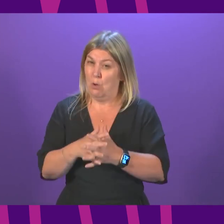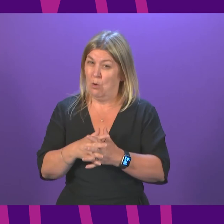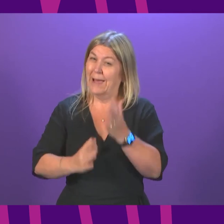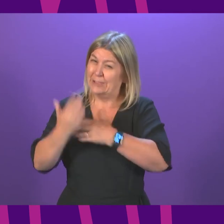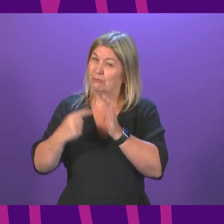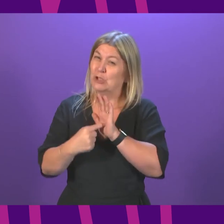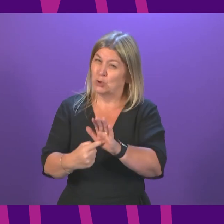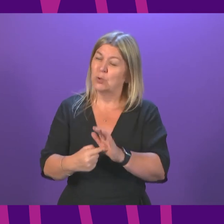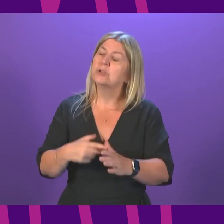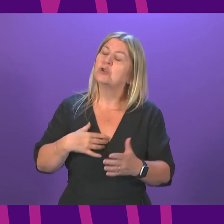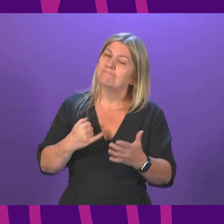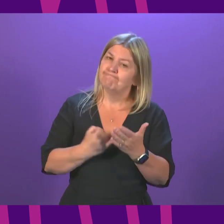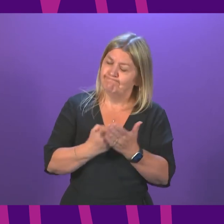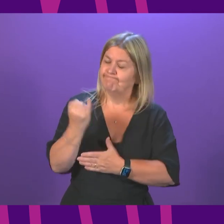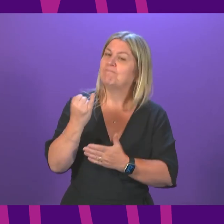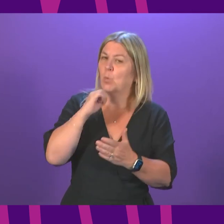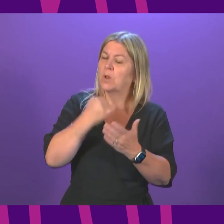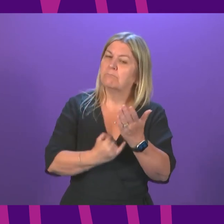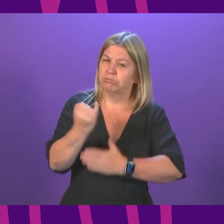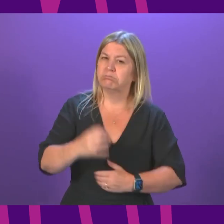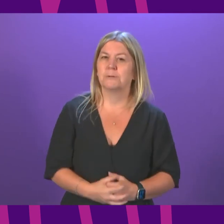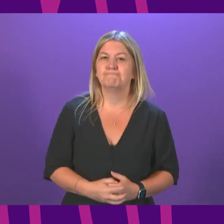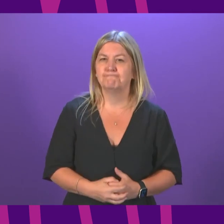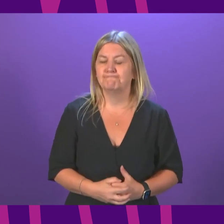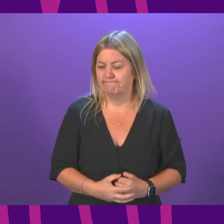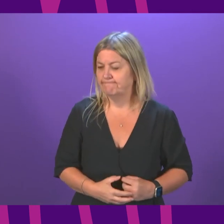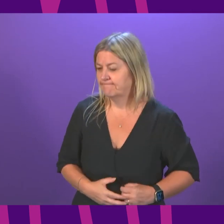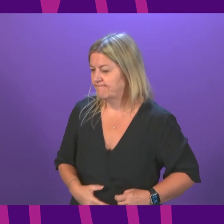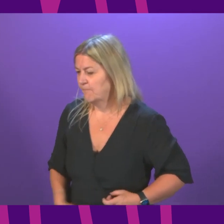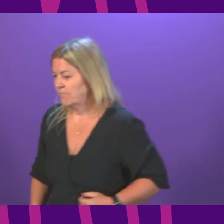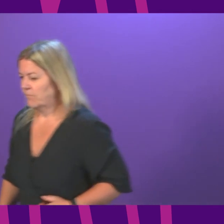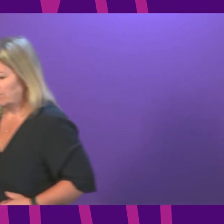need to recover from Covid-19. Given that the Care Inspectorate has responsibilities